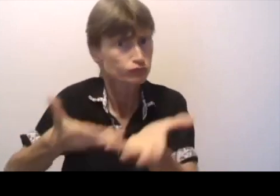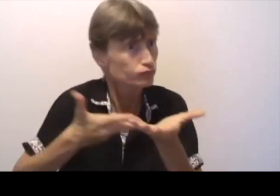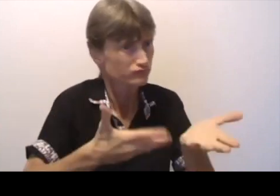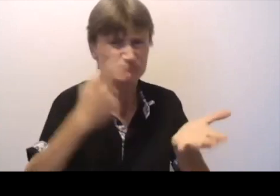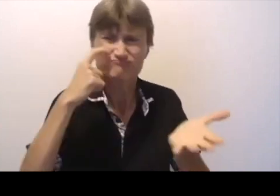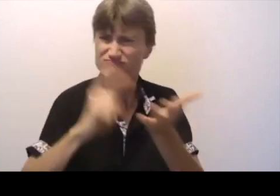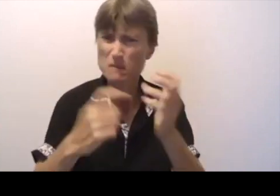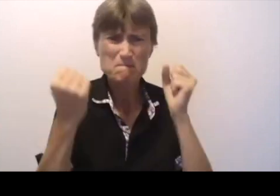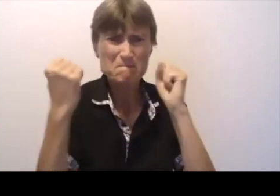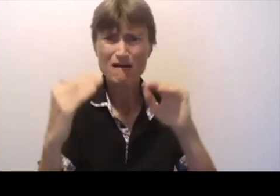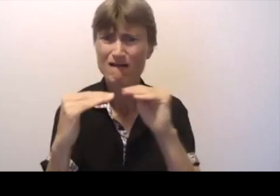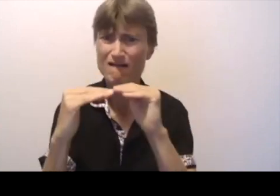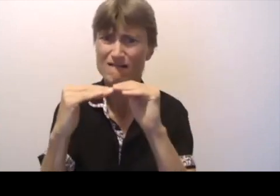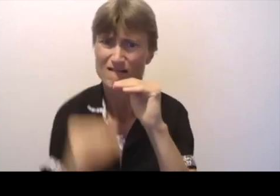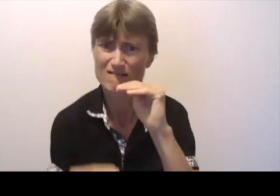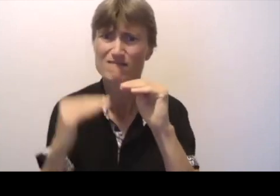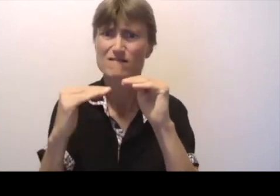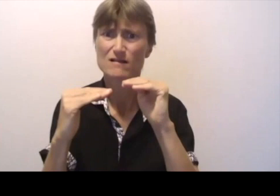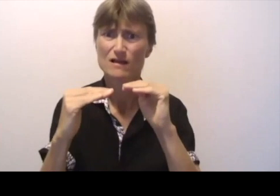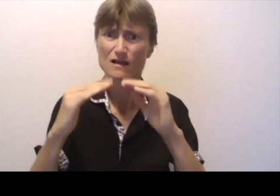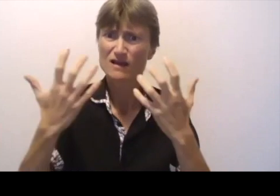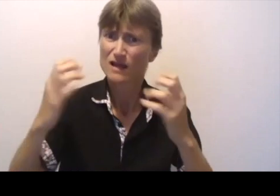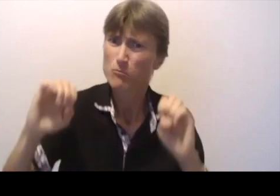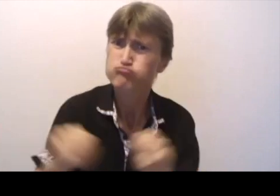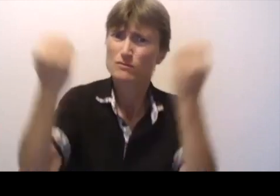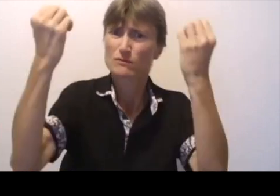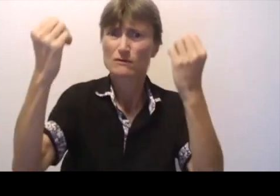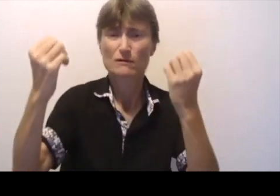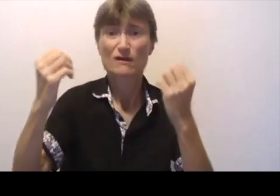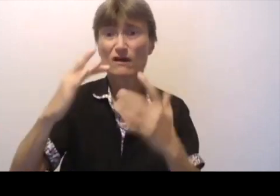and changes that surround us all covet 19 is still happening